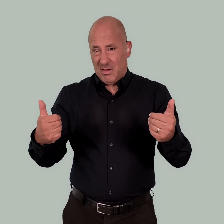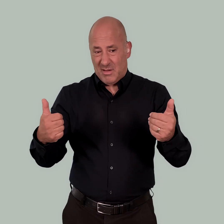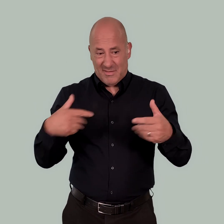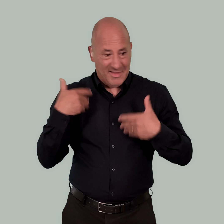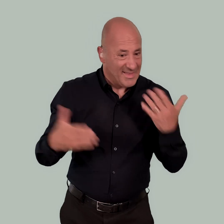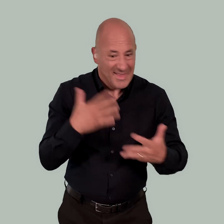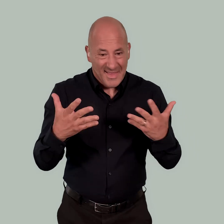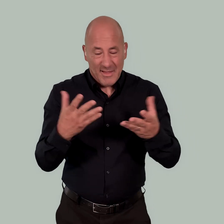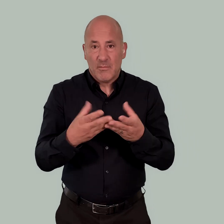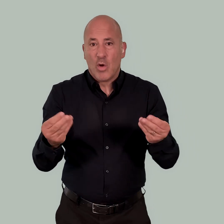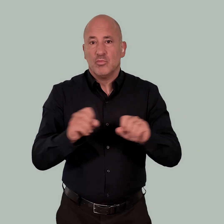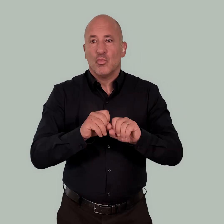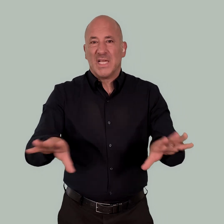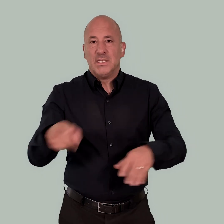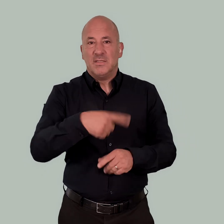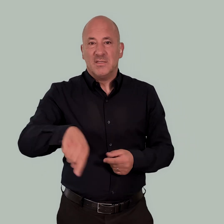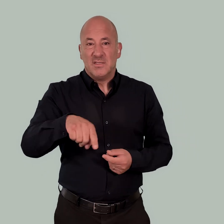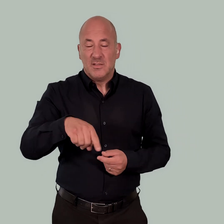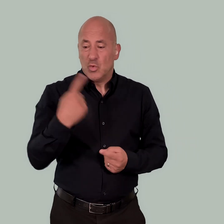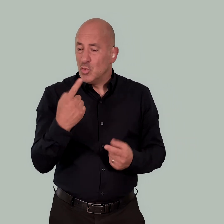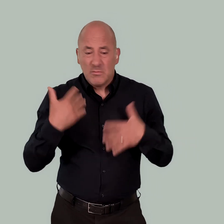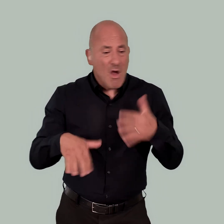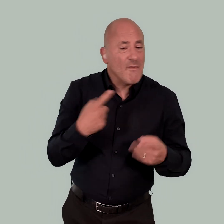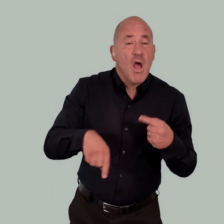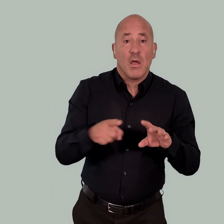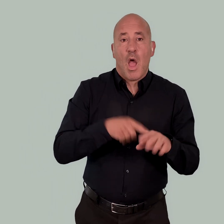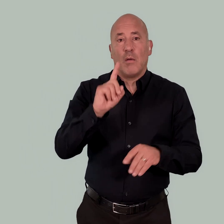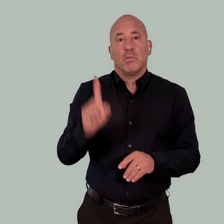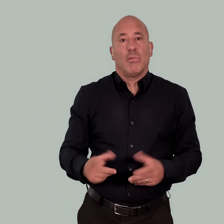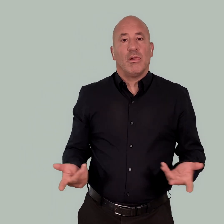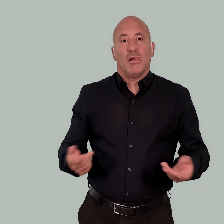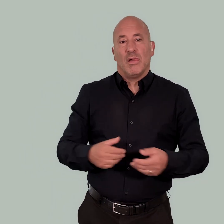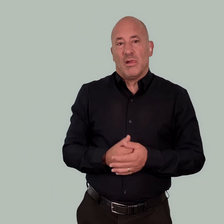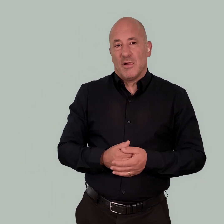The capacity is lost. Young people pay the price.